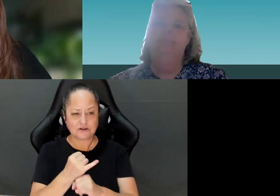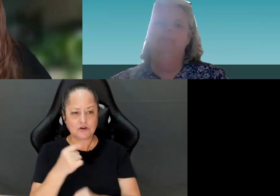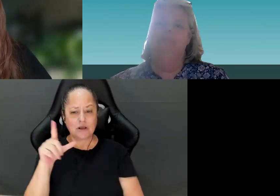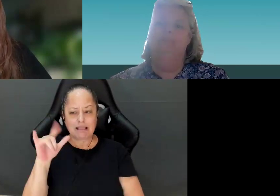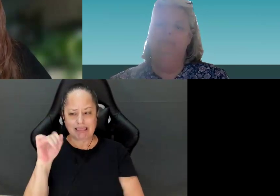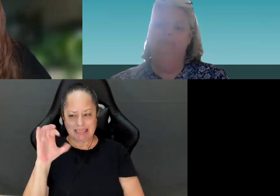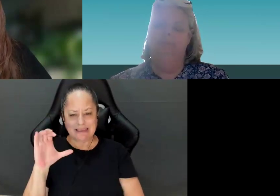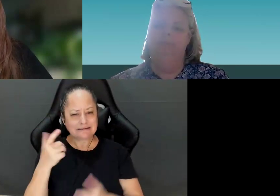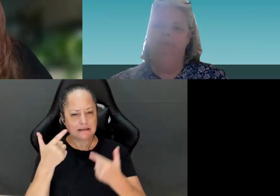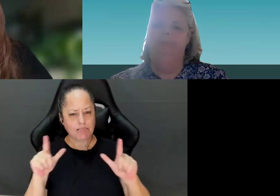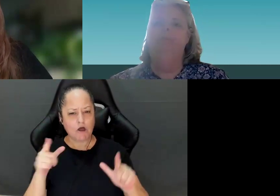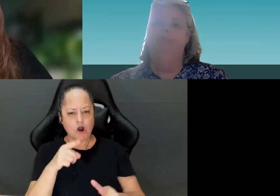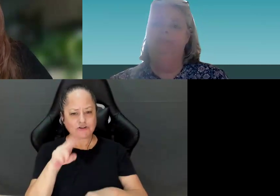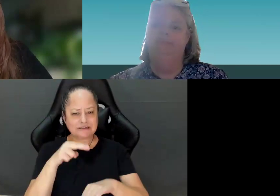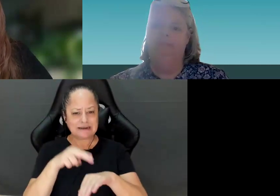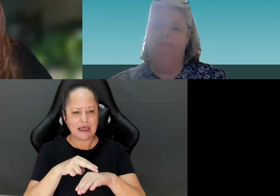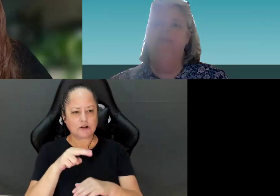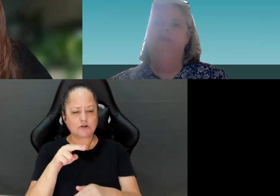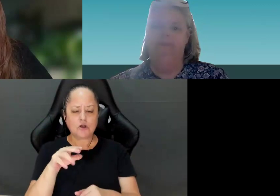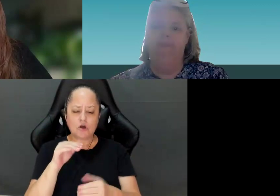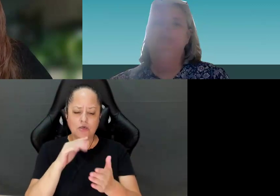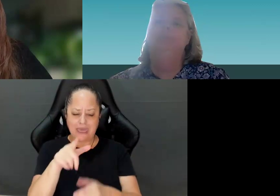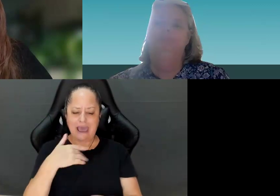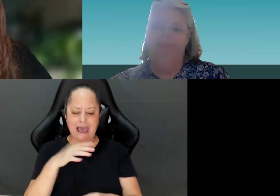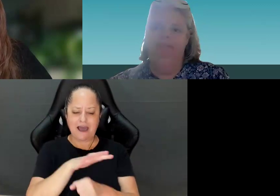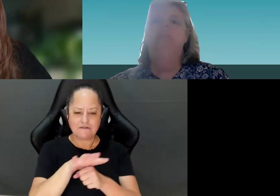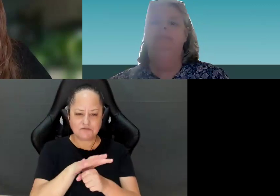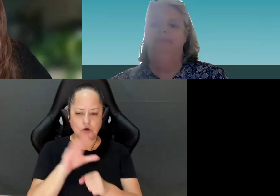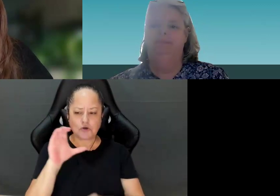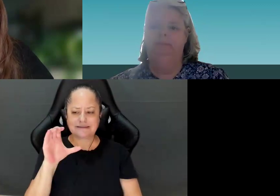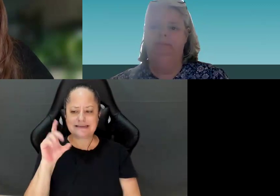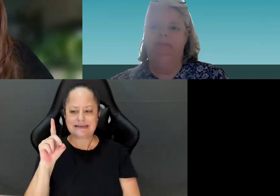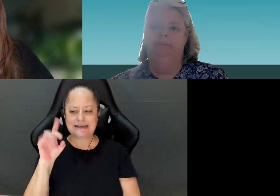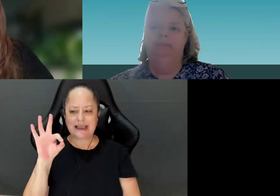But there are often local CDFIs around the country.